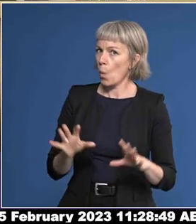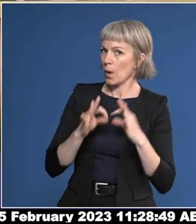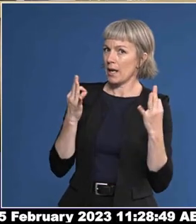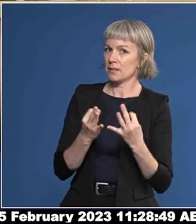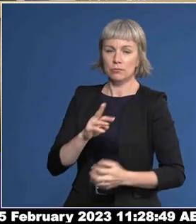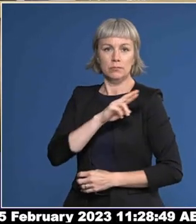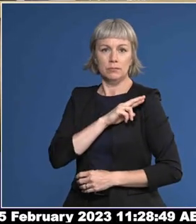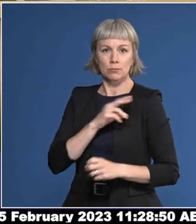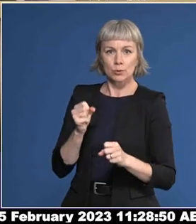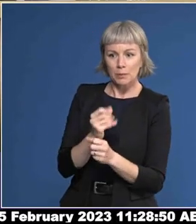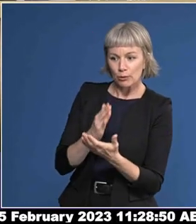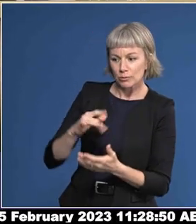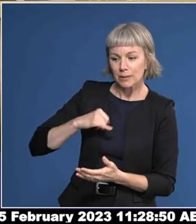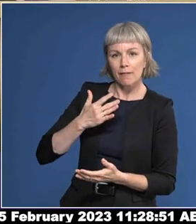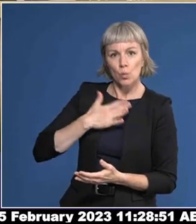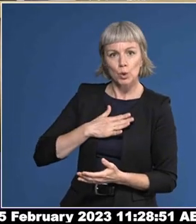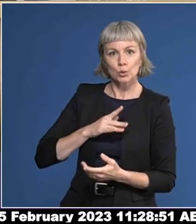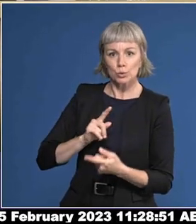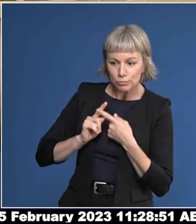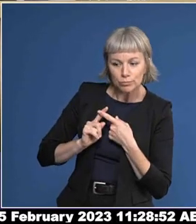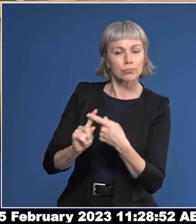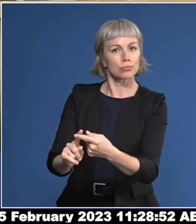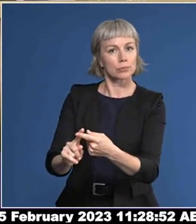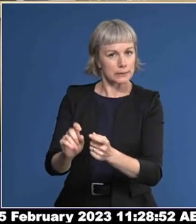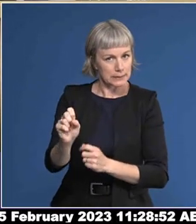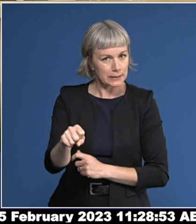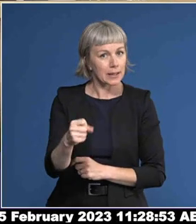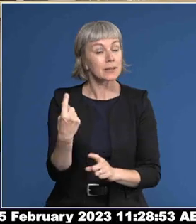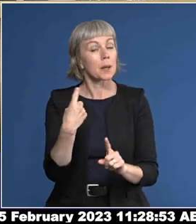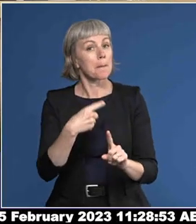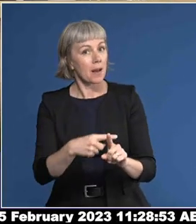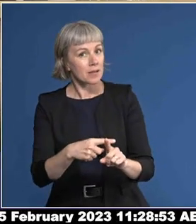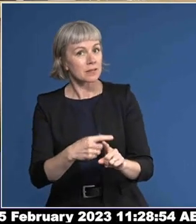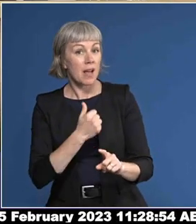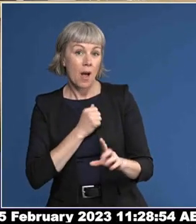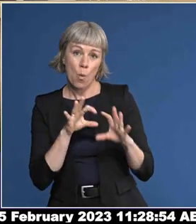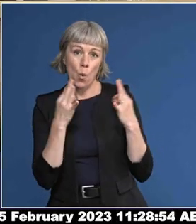You know, the organisation has been through a lot of change and ceased a lot of things